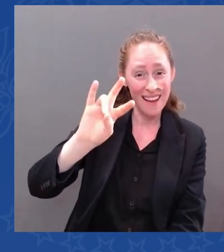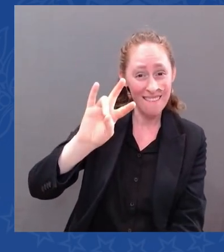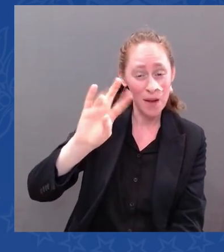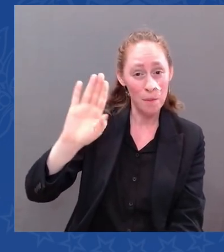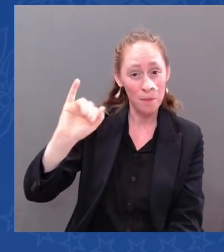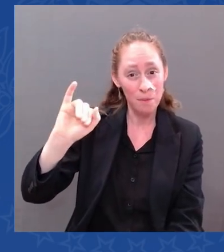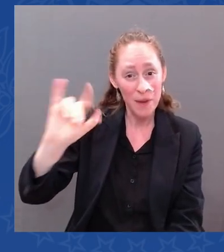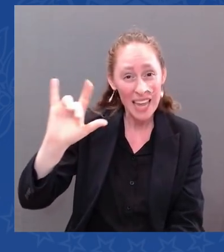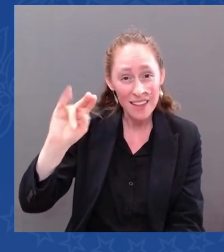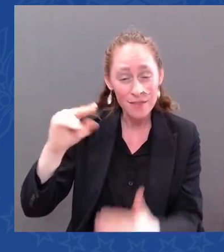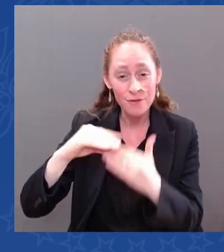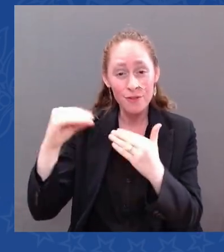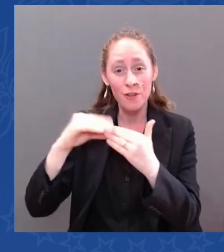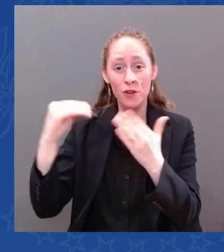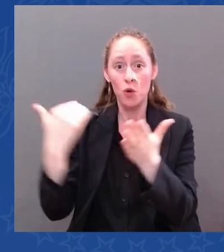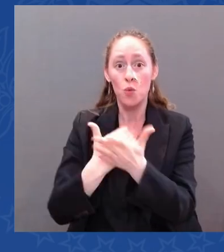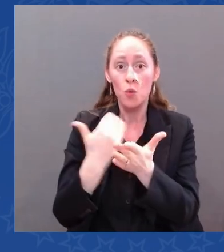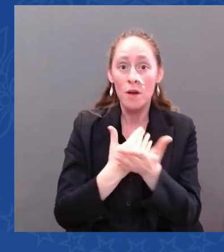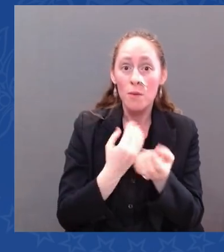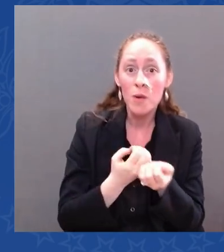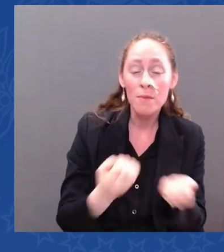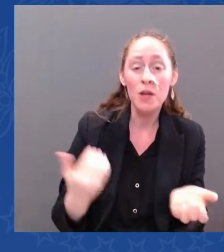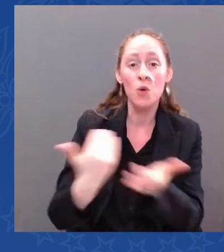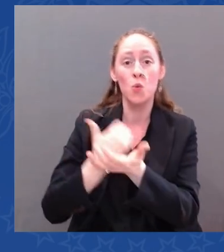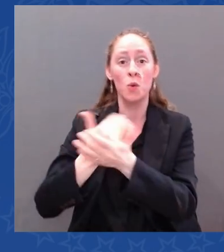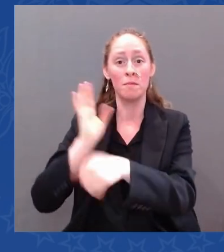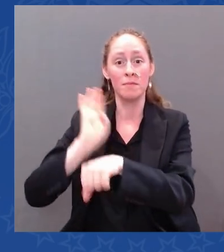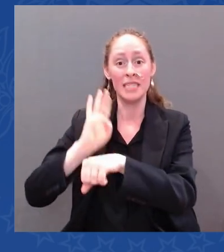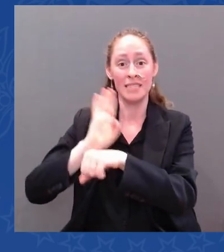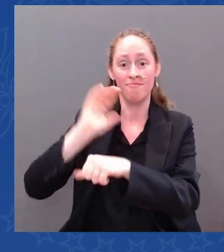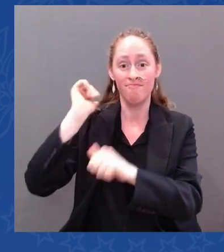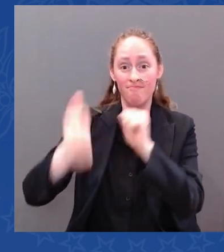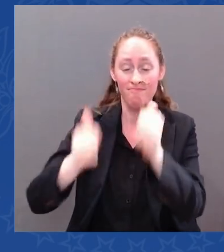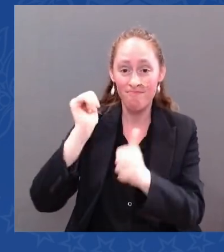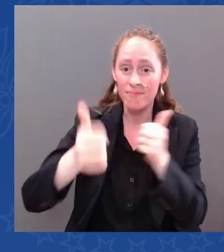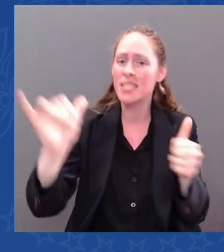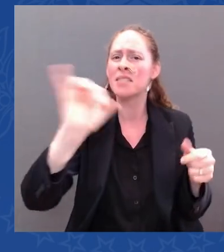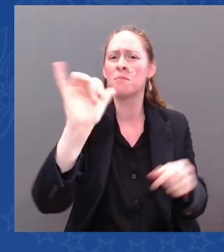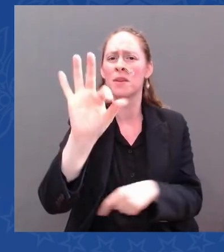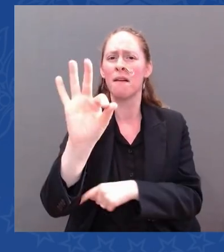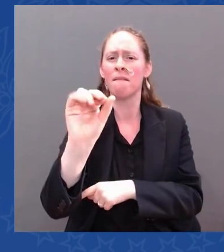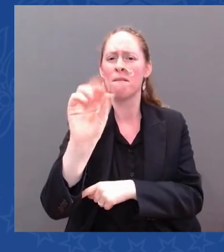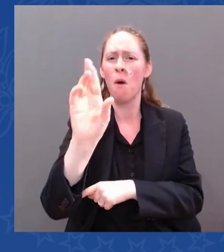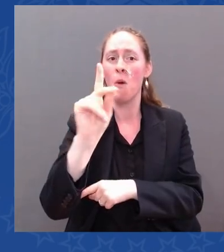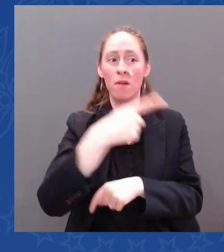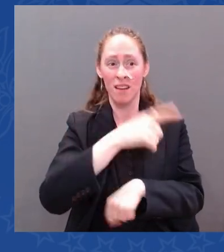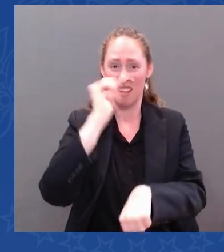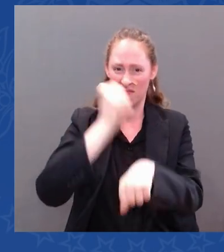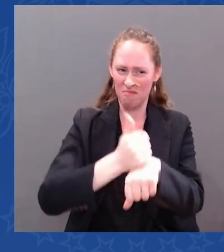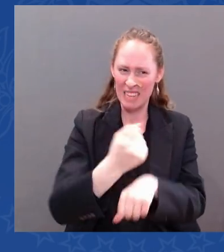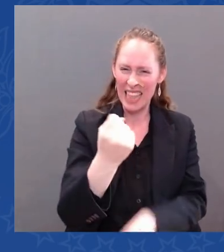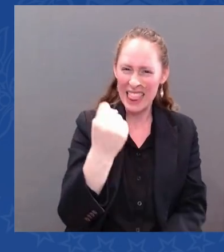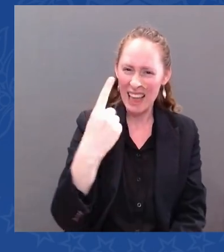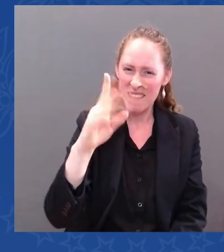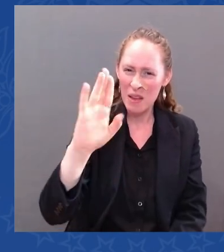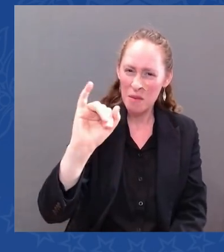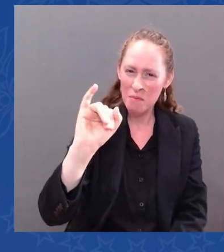And, Ford, I think you're doing $11 billion. The point is: These are -- these are hi- -- these are history-making investments